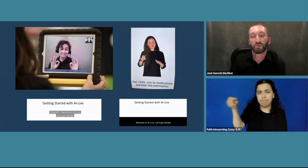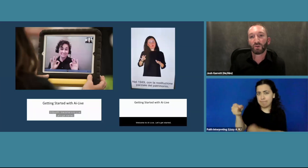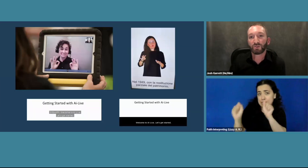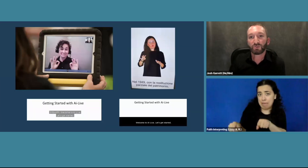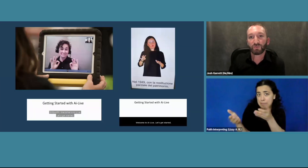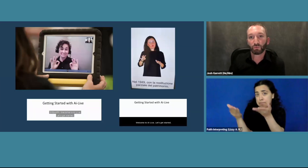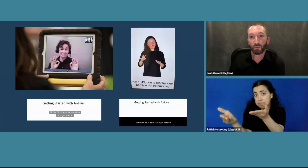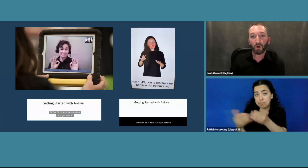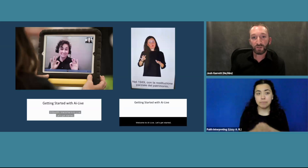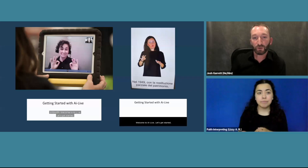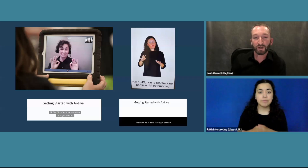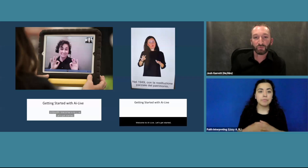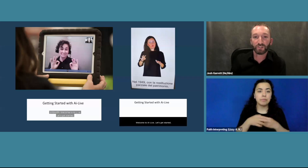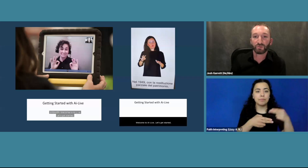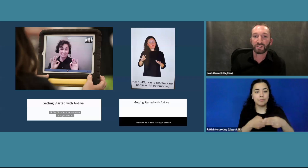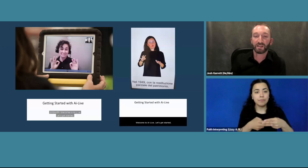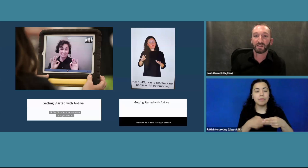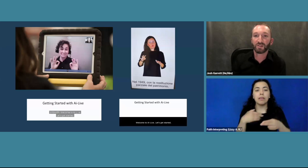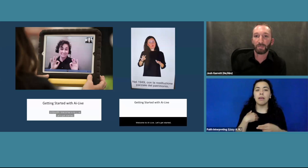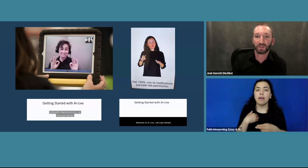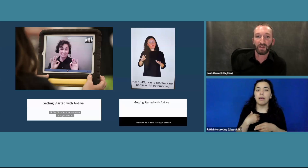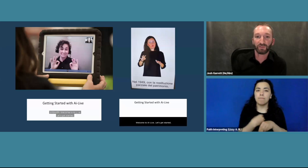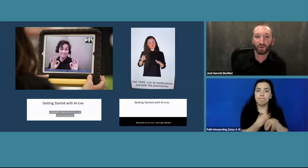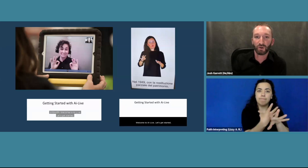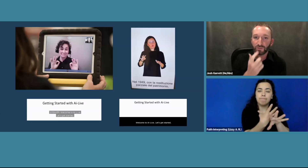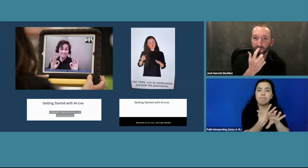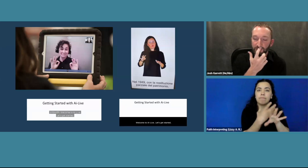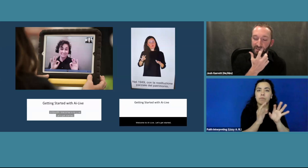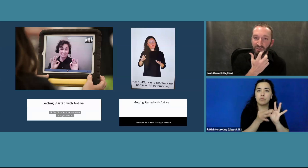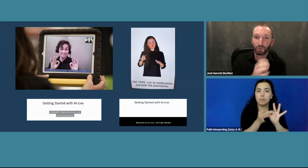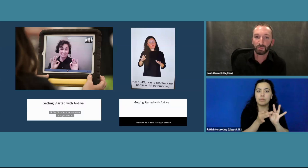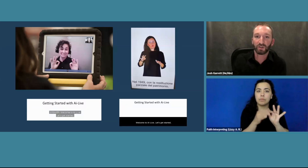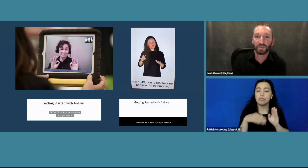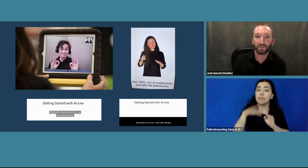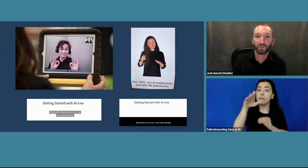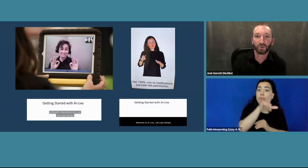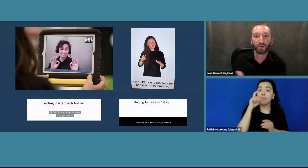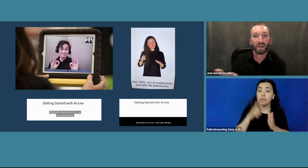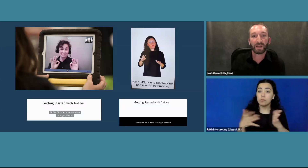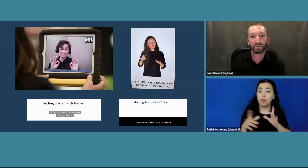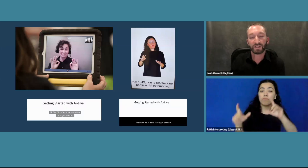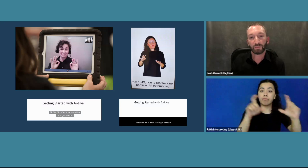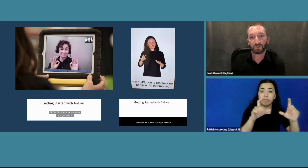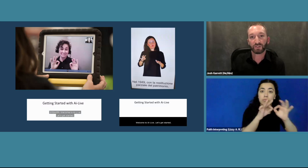You can also do remote interpreting, which you see in the top left photo. So you'll see an interpreter in that photo, and you'll see a person